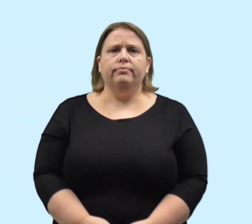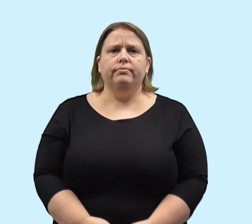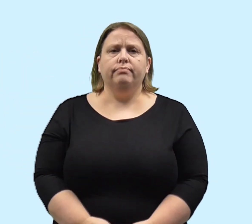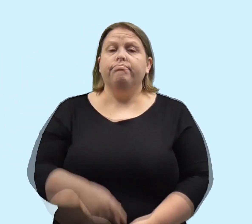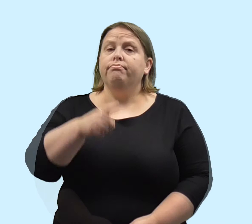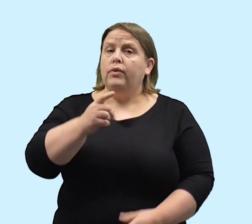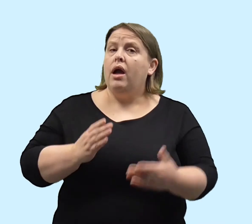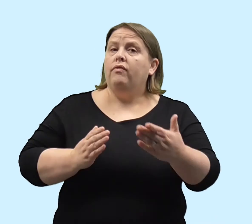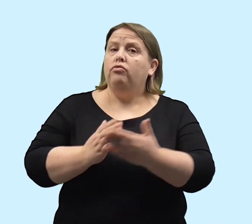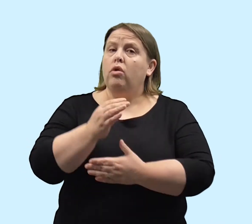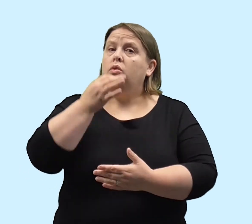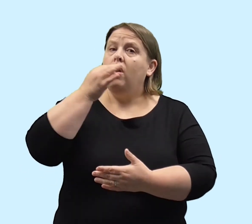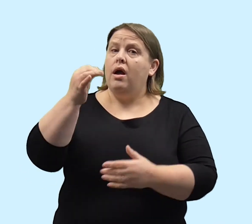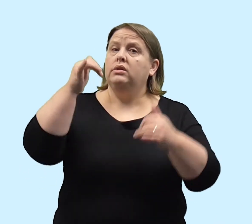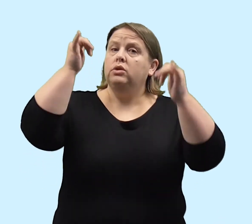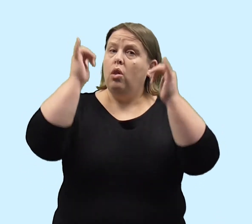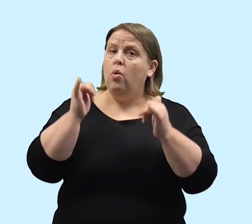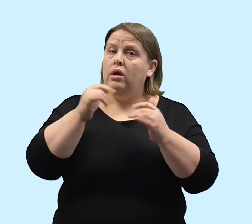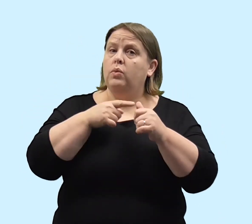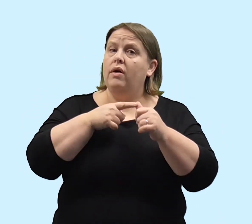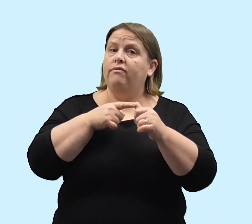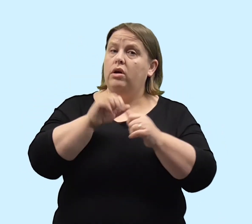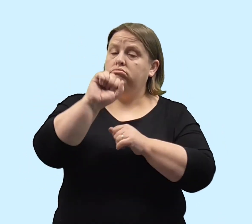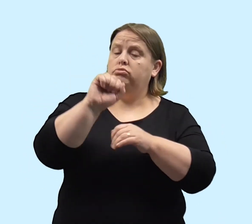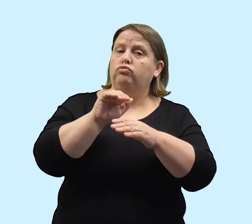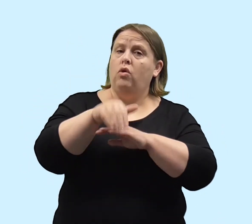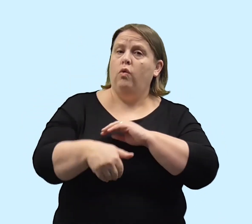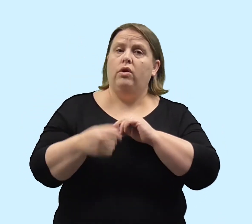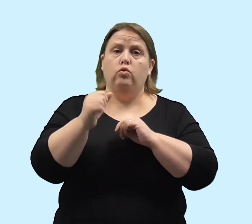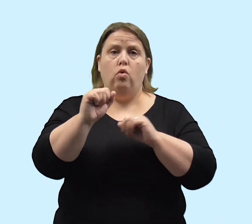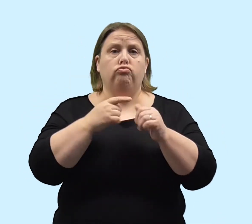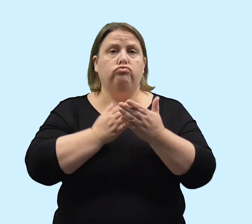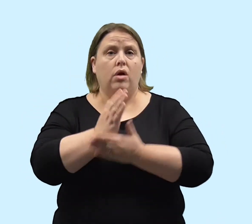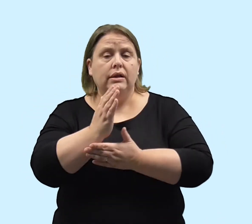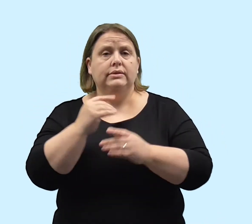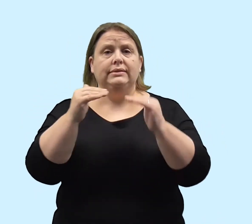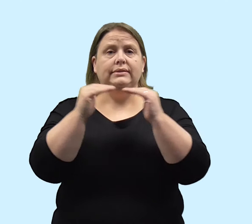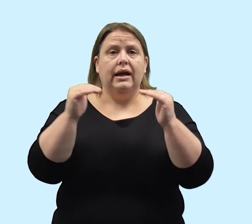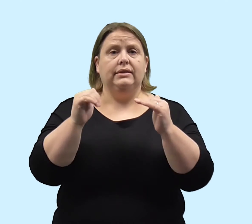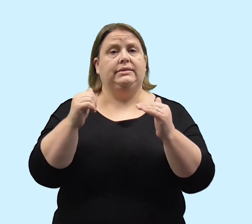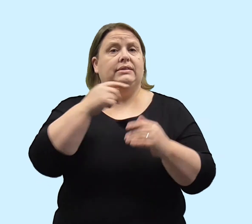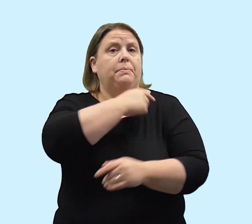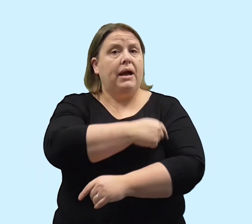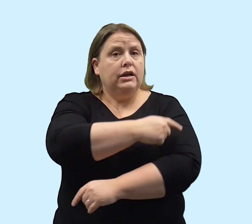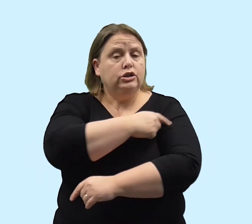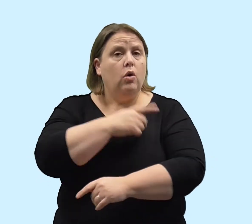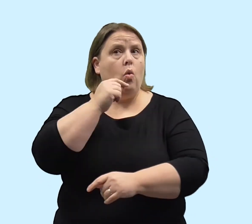You have the right to ask a lawyer to advise on your rights and status as a patient,